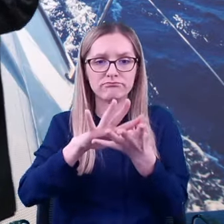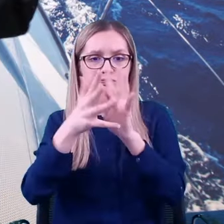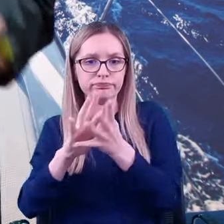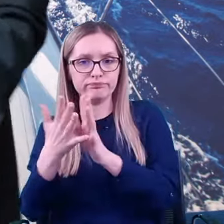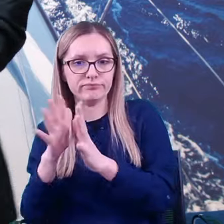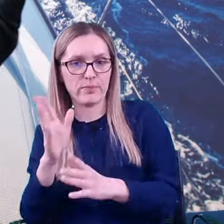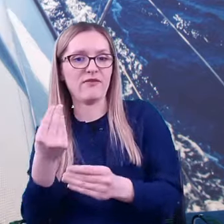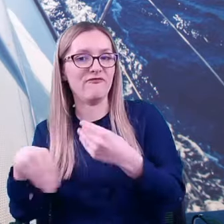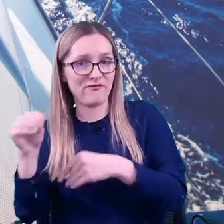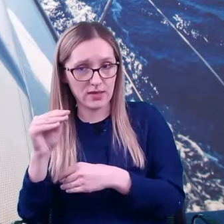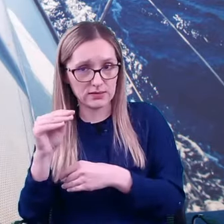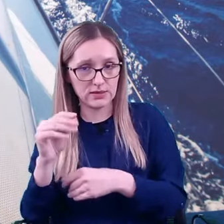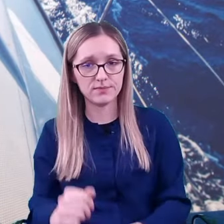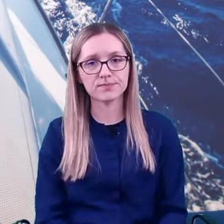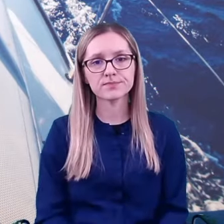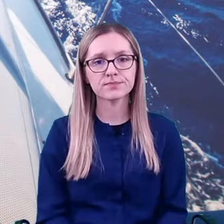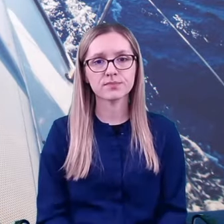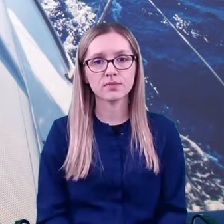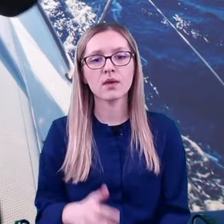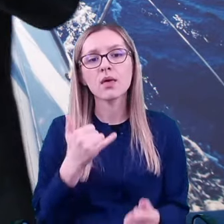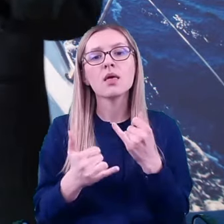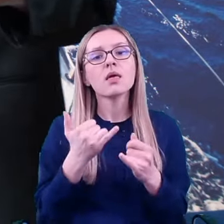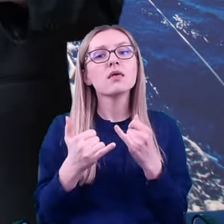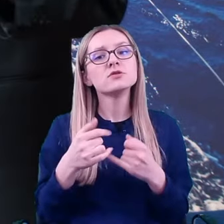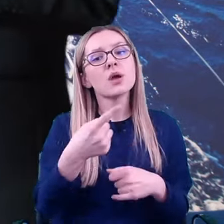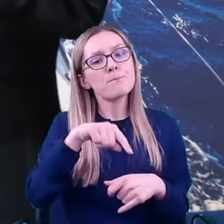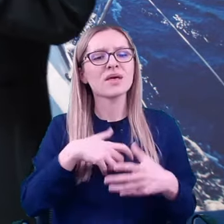Therefore, with fuel cells, if we wish for it to have more power,